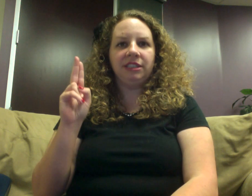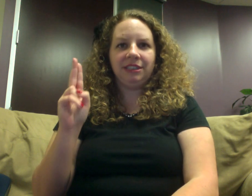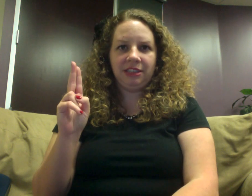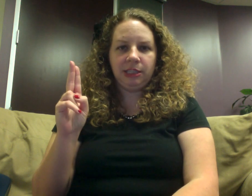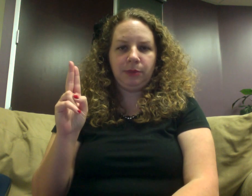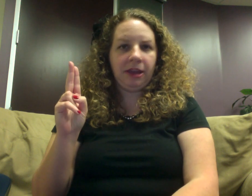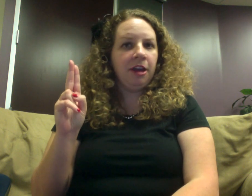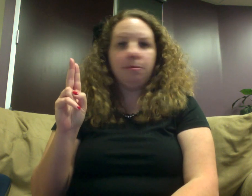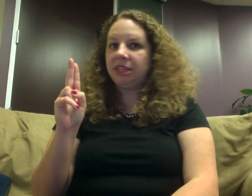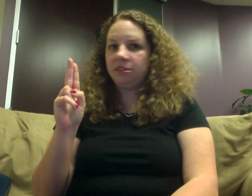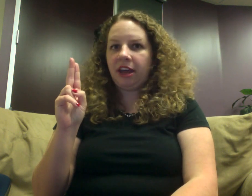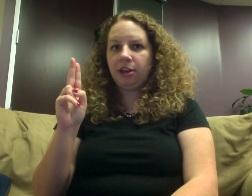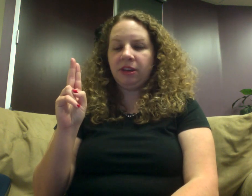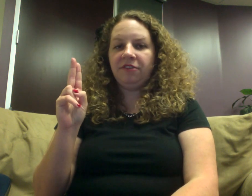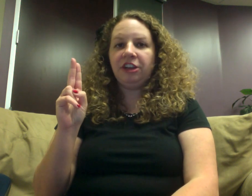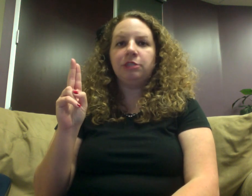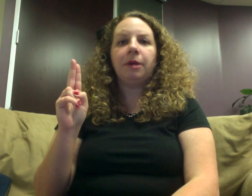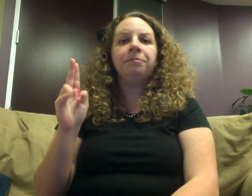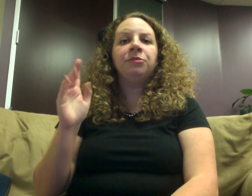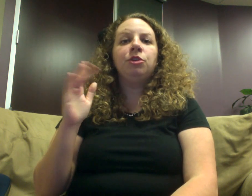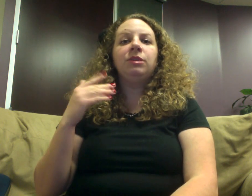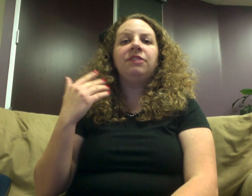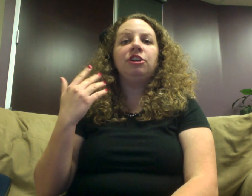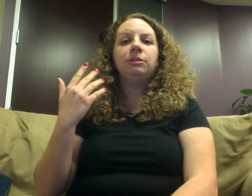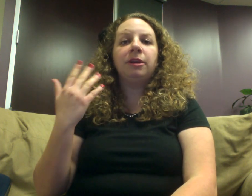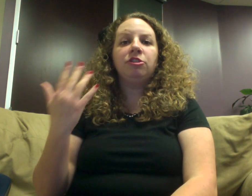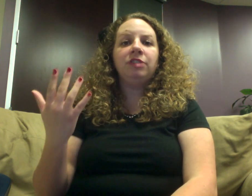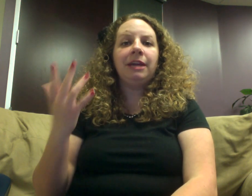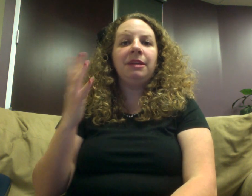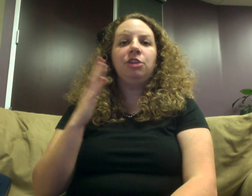this way, but that's not how you want to fingerspell. You want to fingerspell your name and you